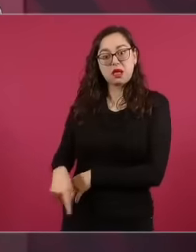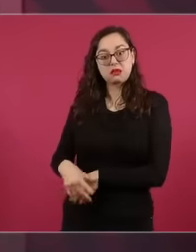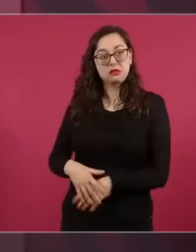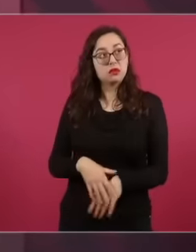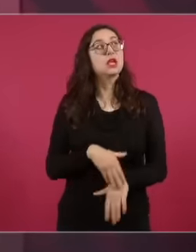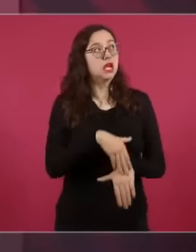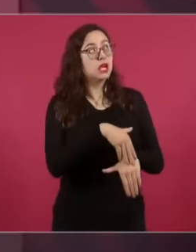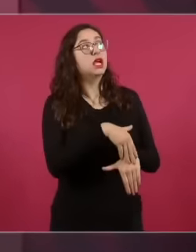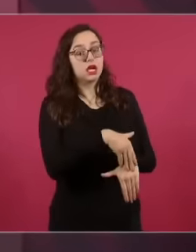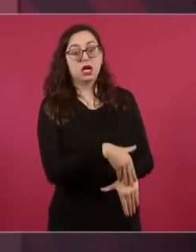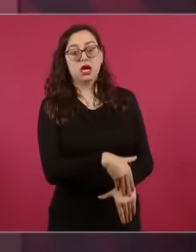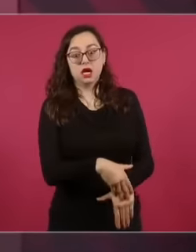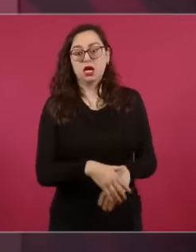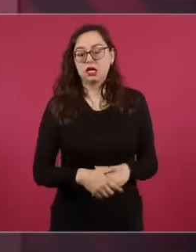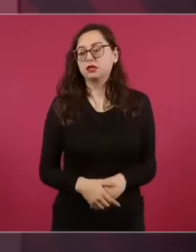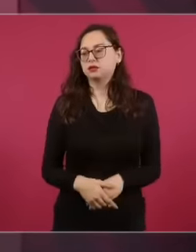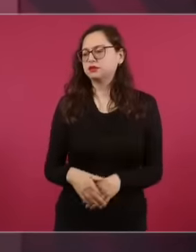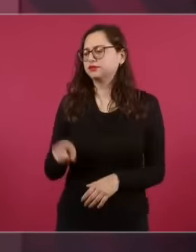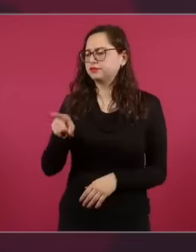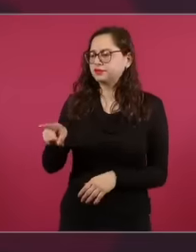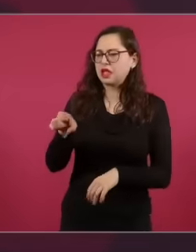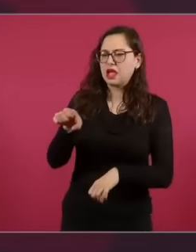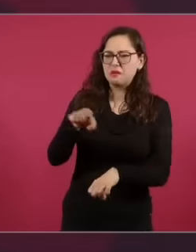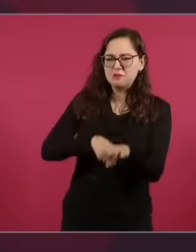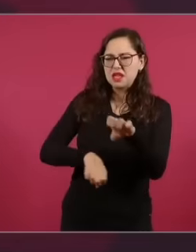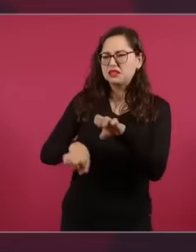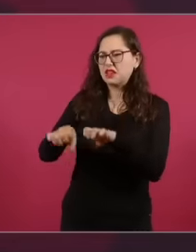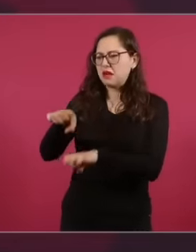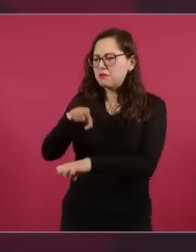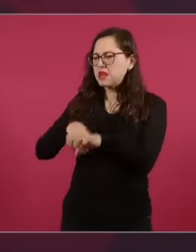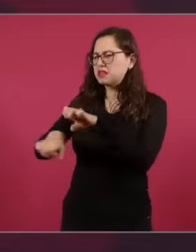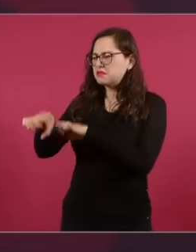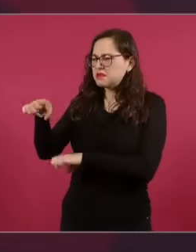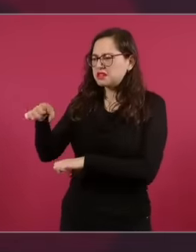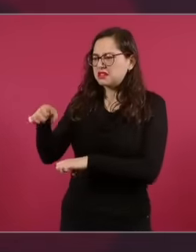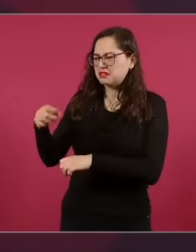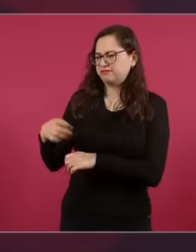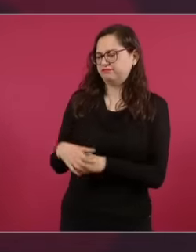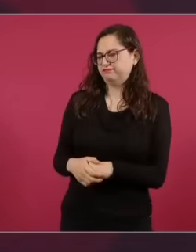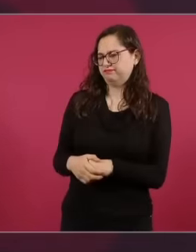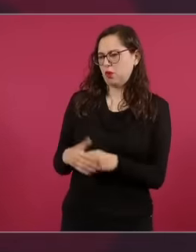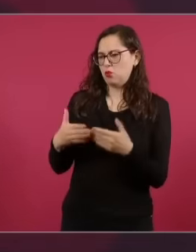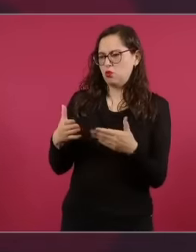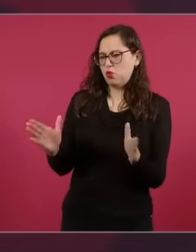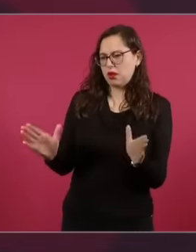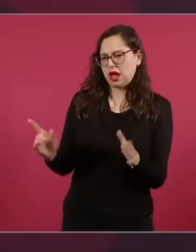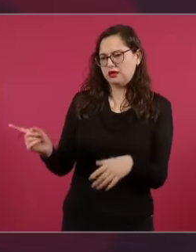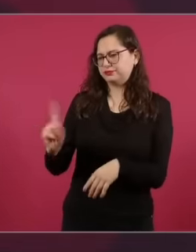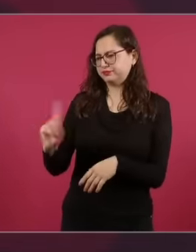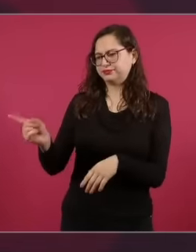the privatizations to transfer the